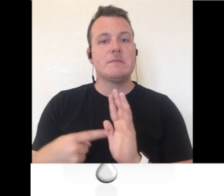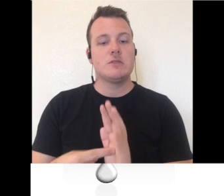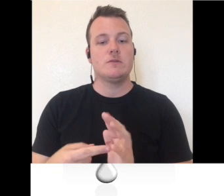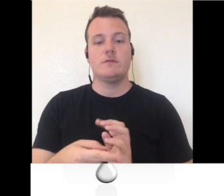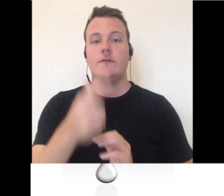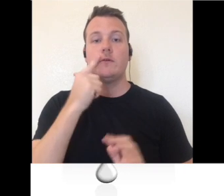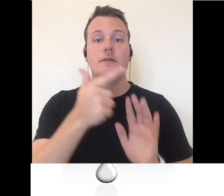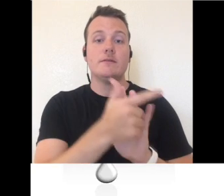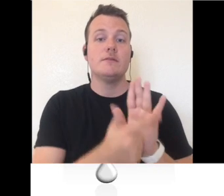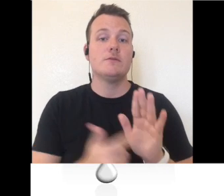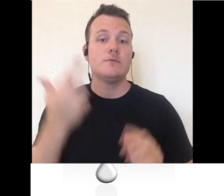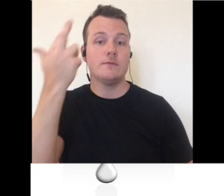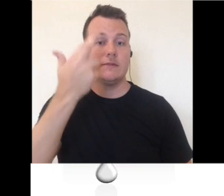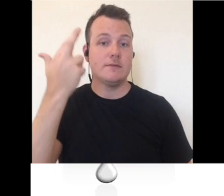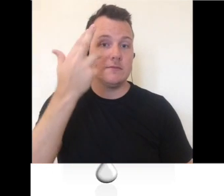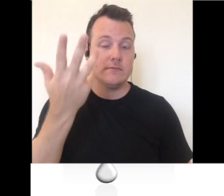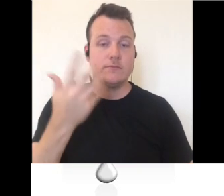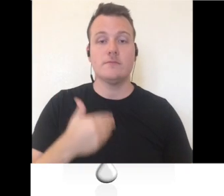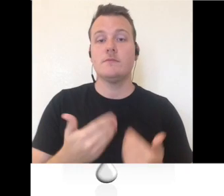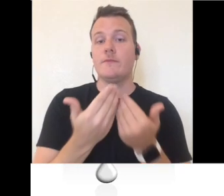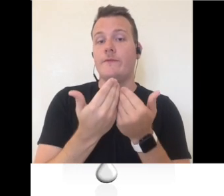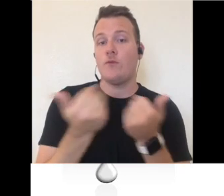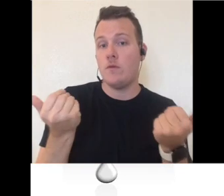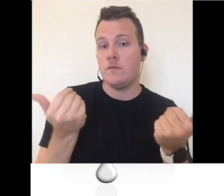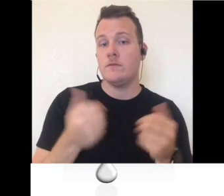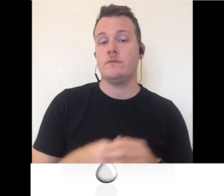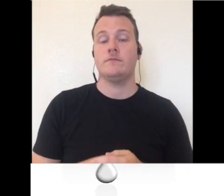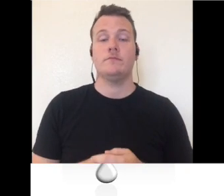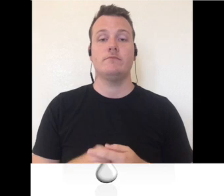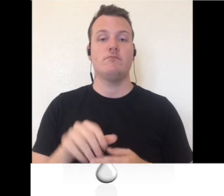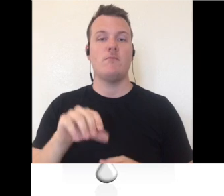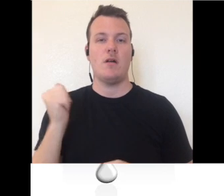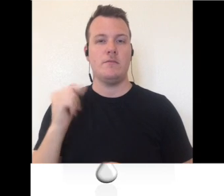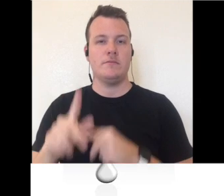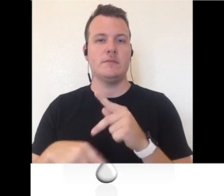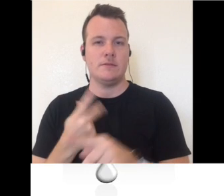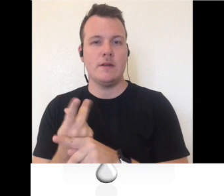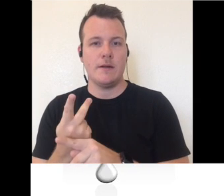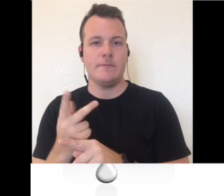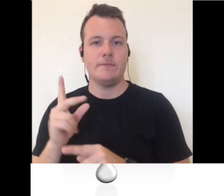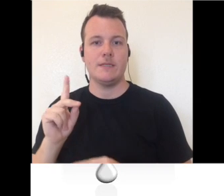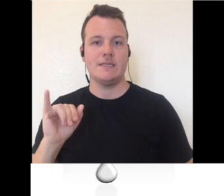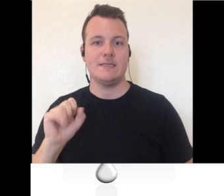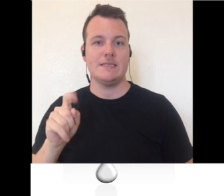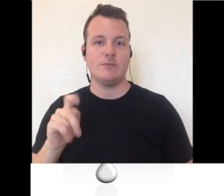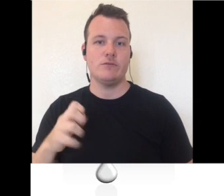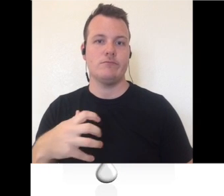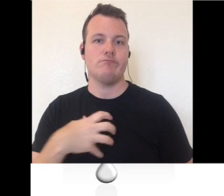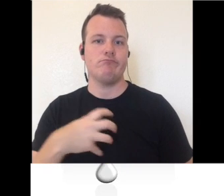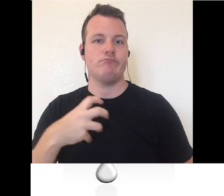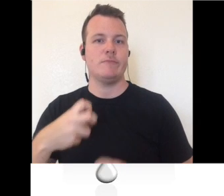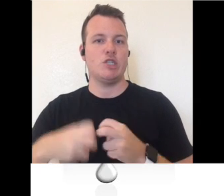You may have to assess the practice for legal reasons, maybe divorce or some